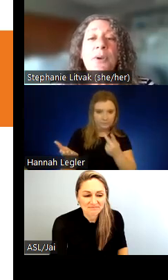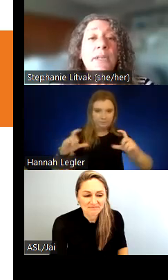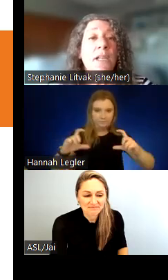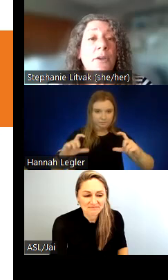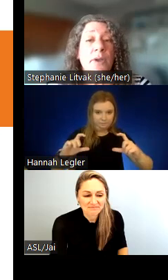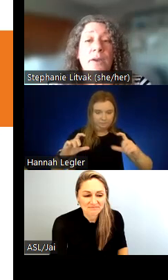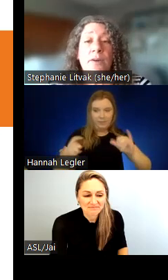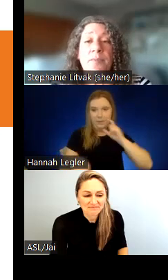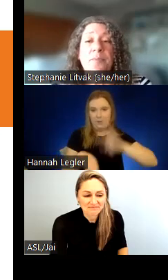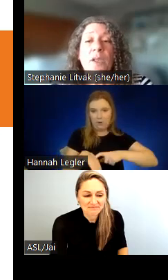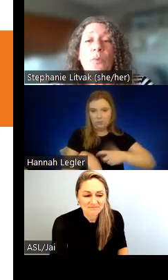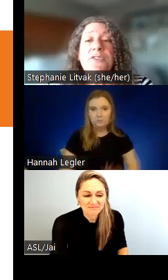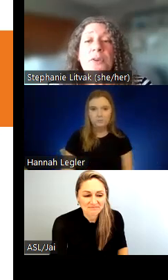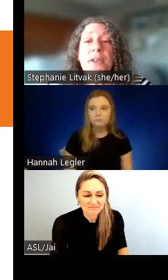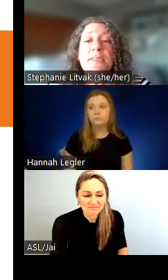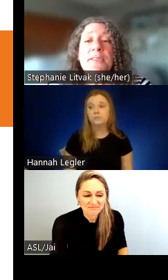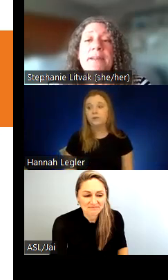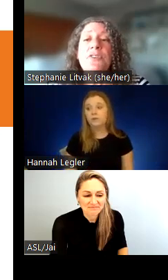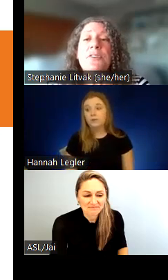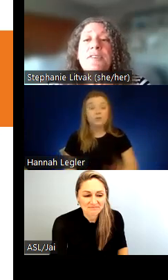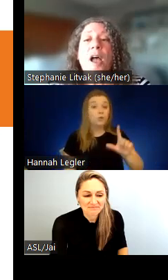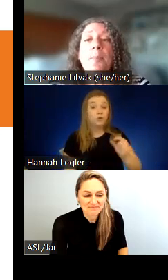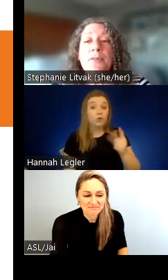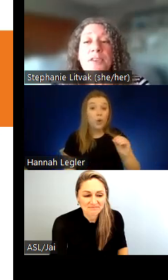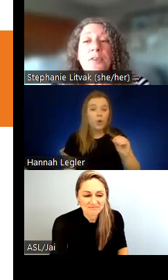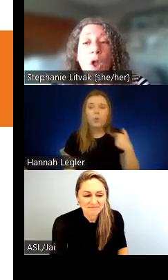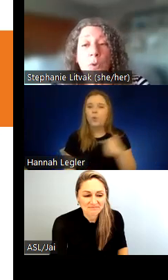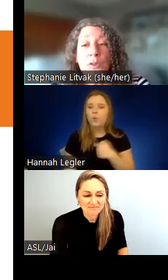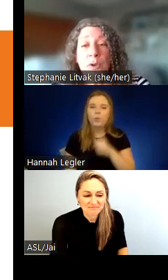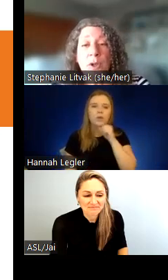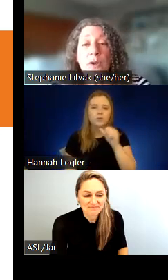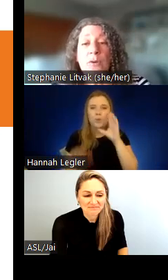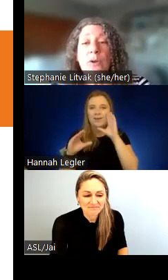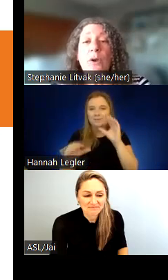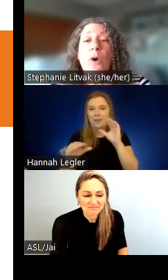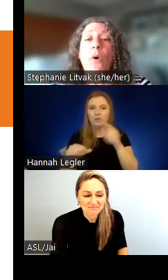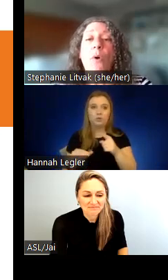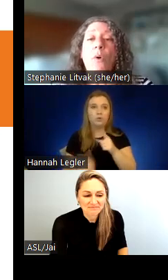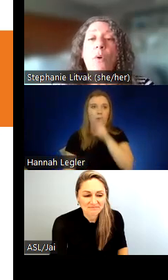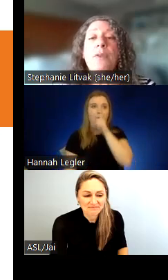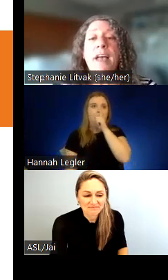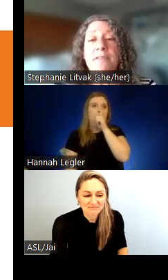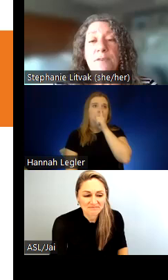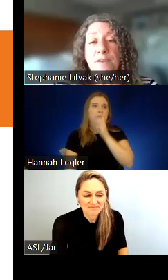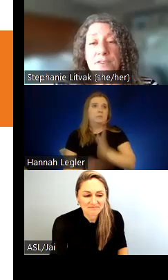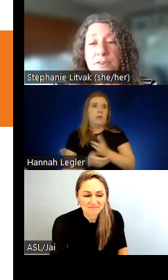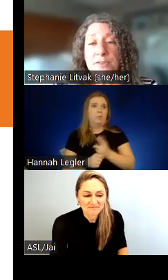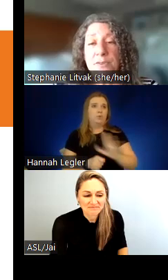Logo and logo, we don't expect you to stop using your own logo or that of your funders.